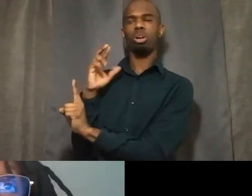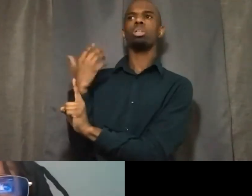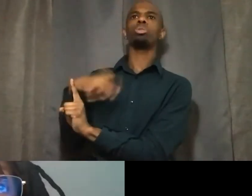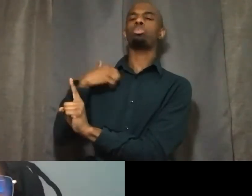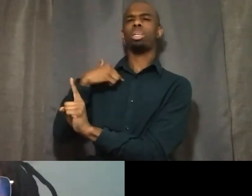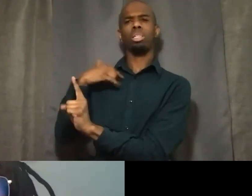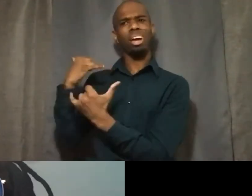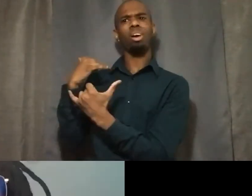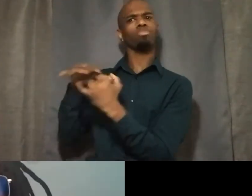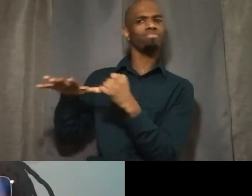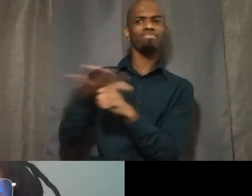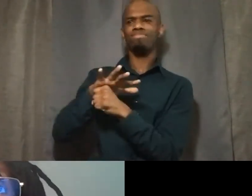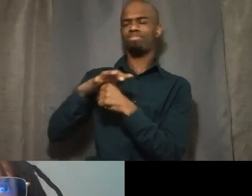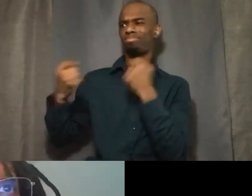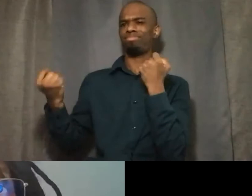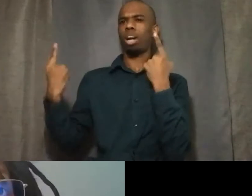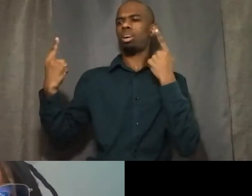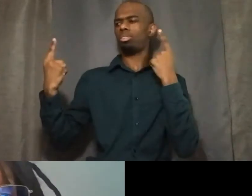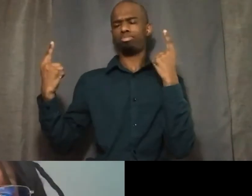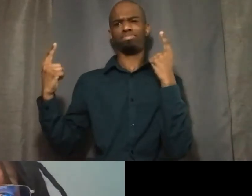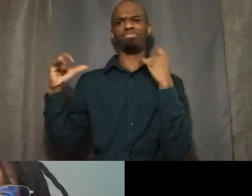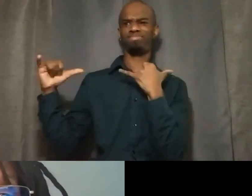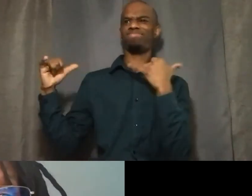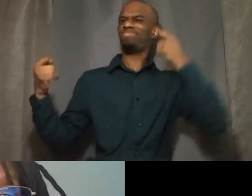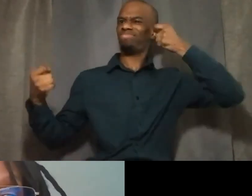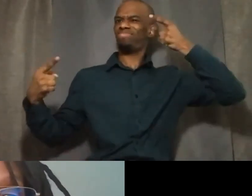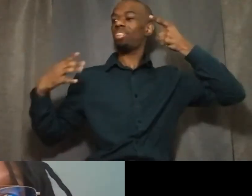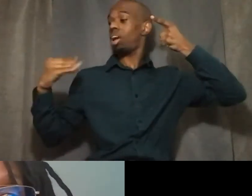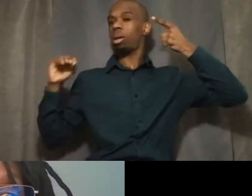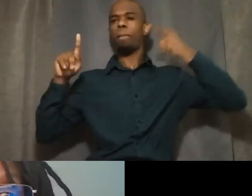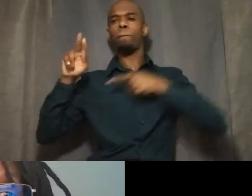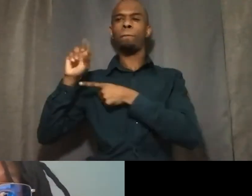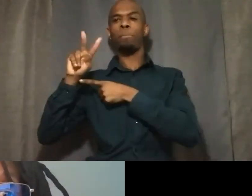And she shared with me Proverbs that my Grandma had taught her